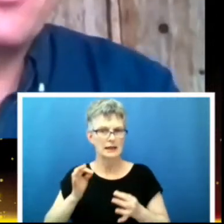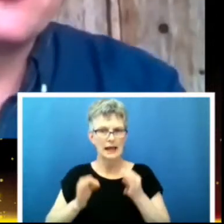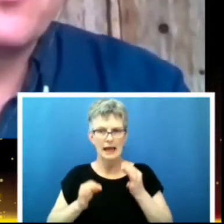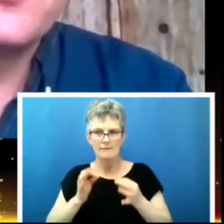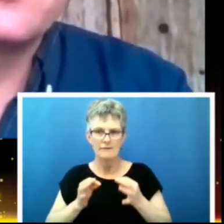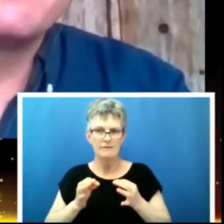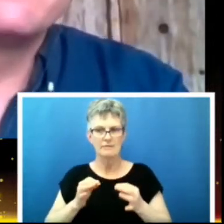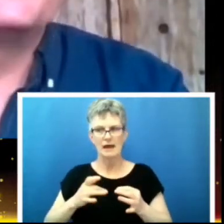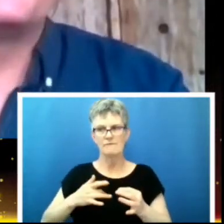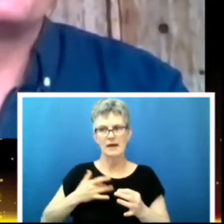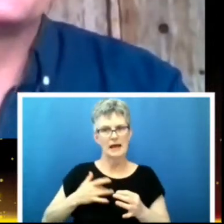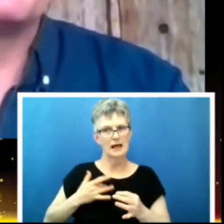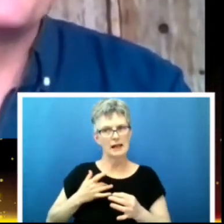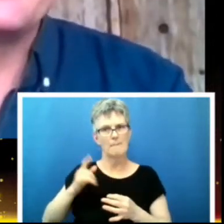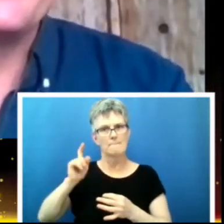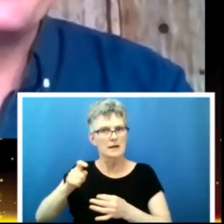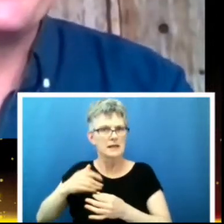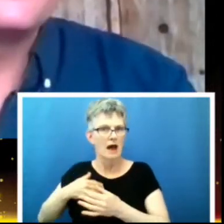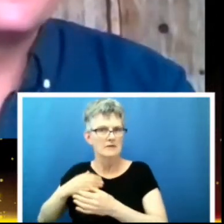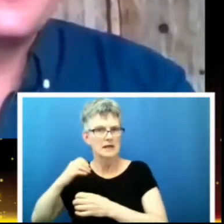of what's reasonable, healthy, and safe.